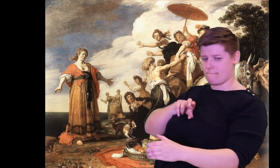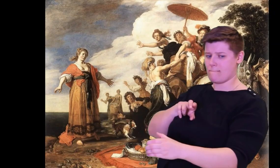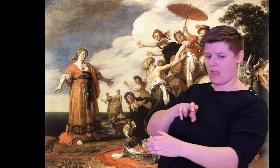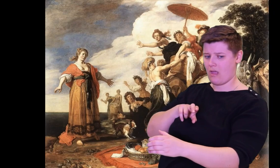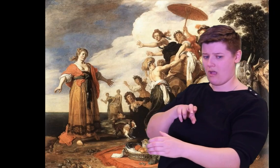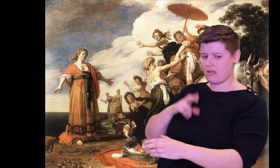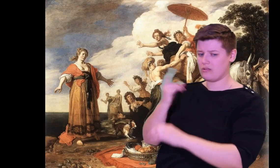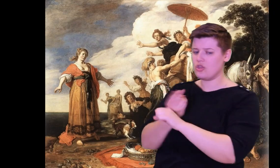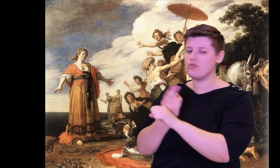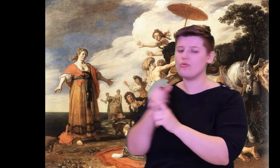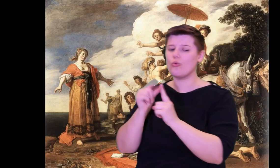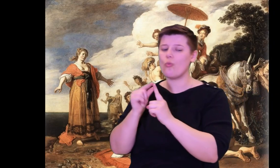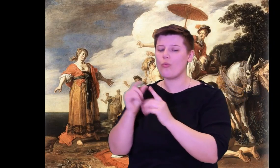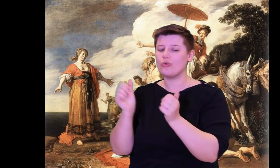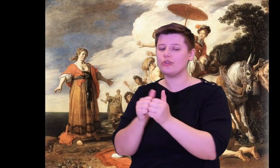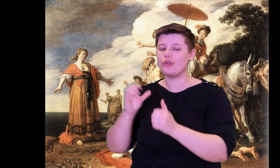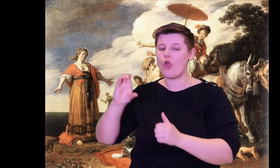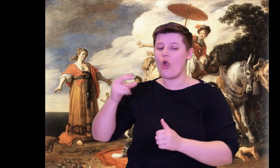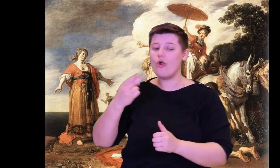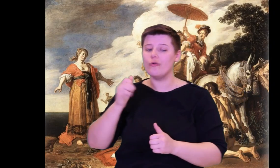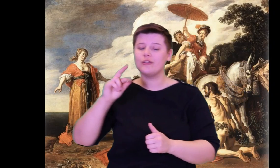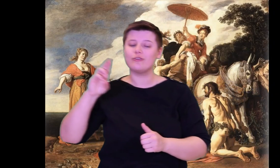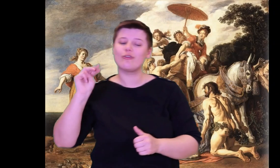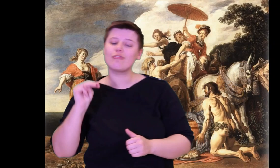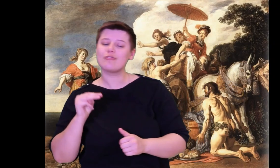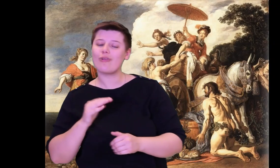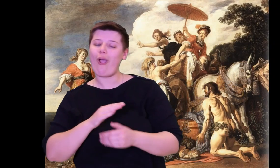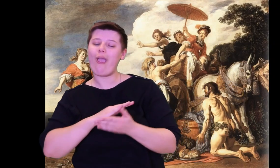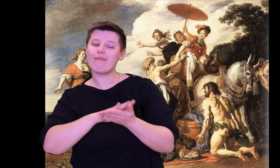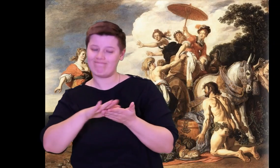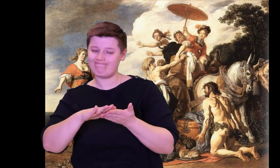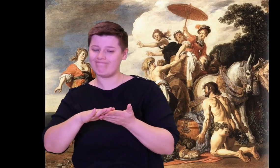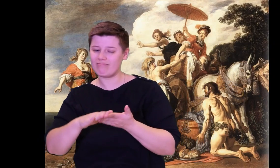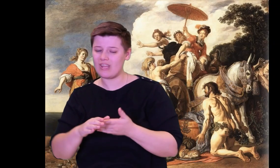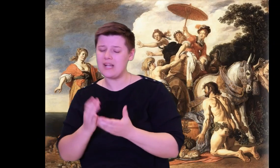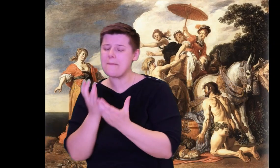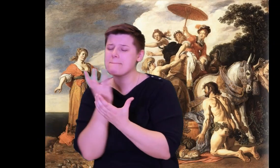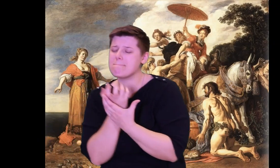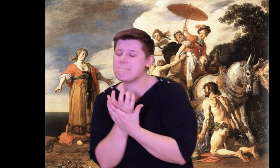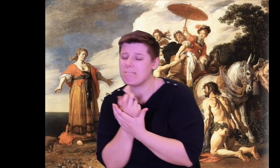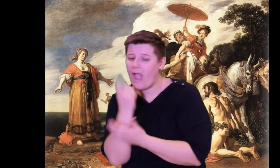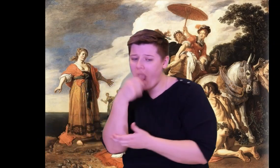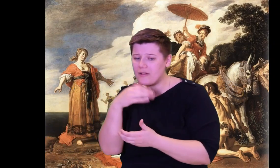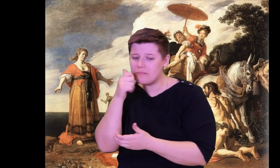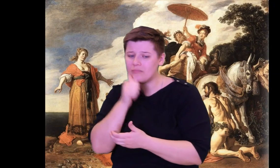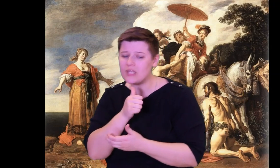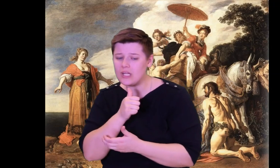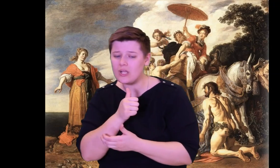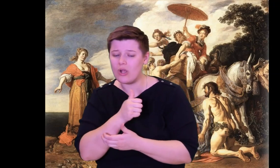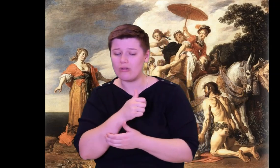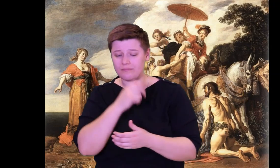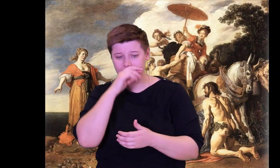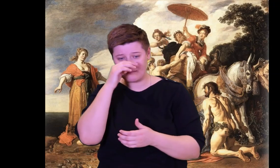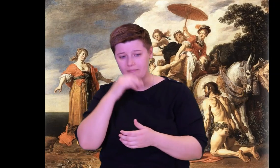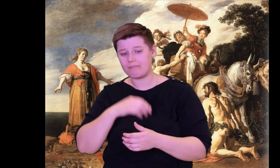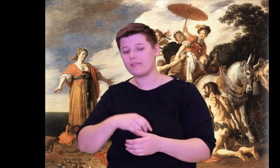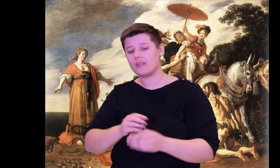“My lady, please! Are you divine or human? If you are some great goddess from the sky,